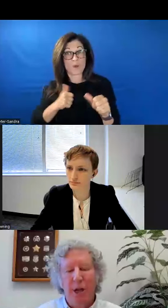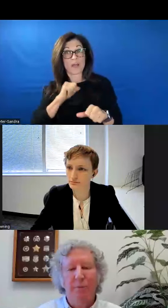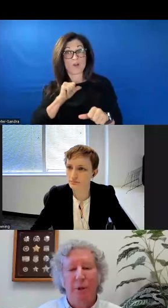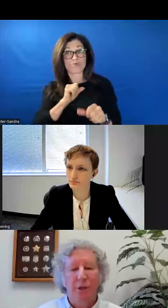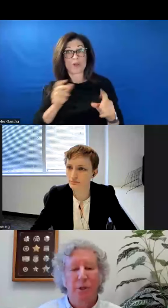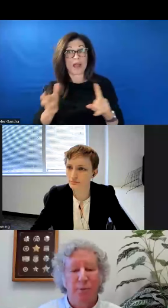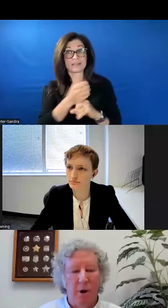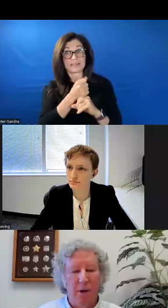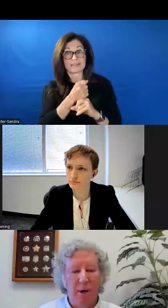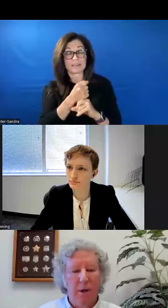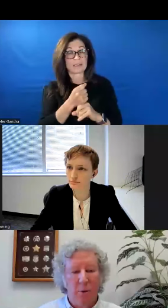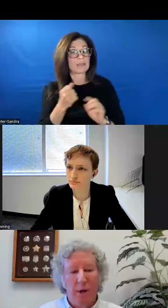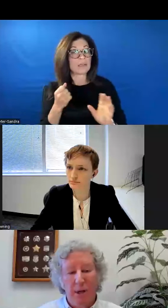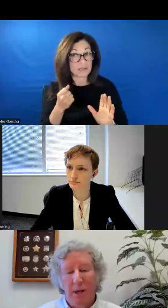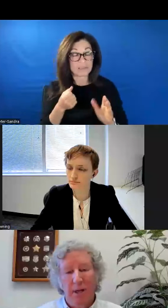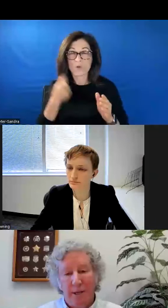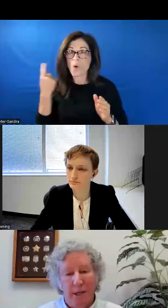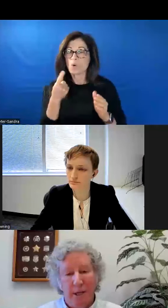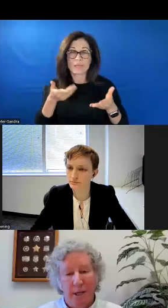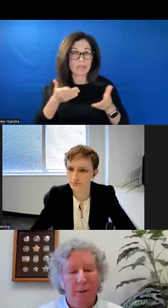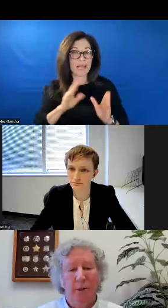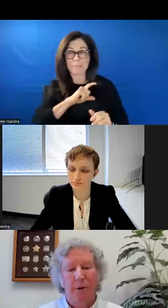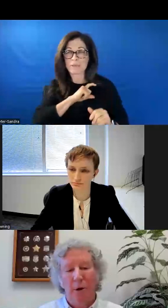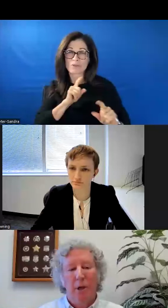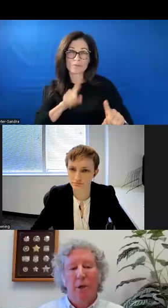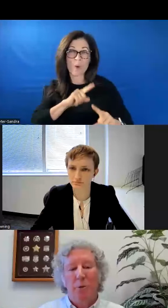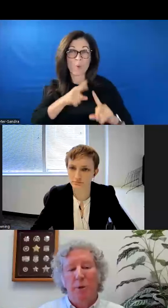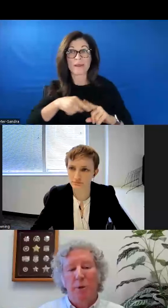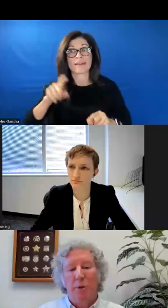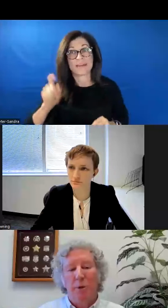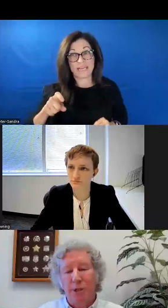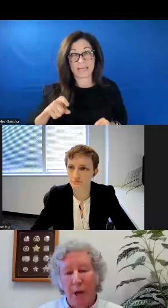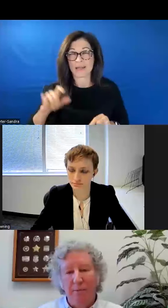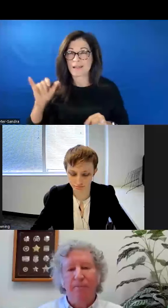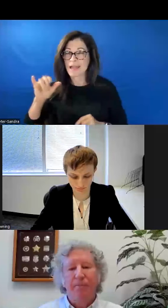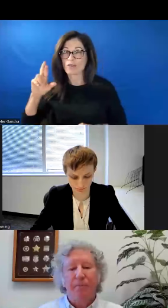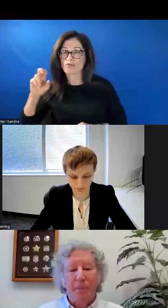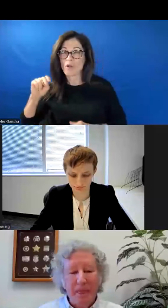HAVE POLICE RESPOND WHEN POLICE ARE NEEDED. WHEN THERE IS SOME